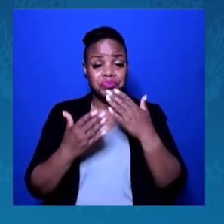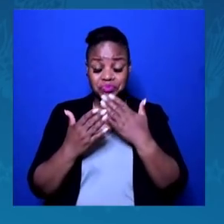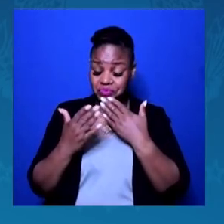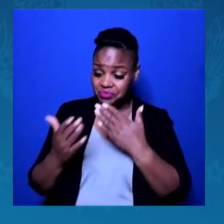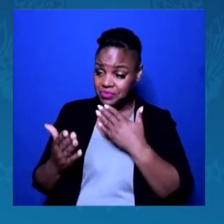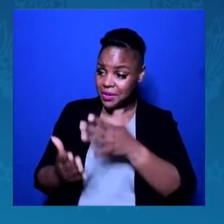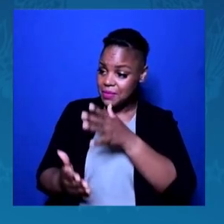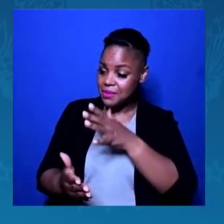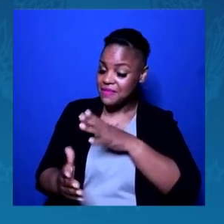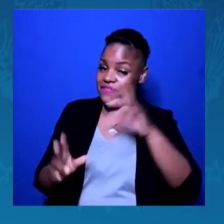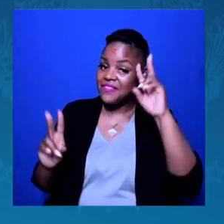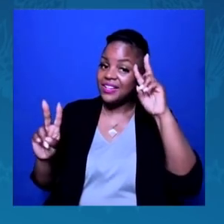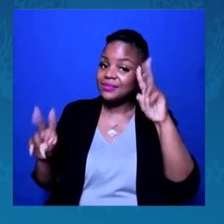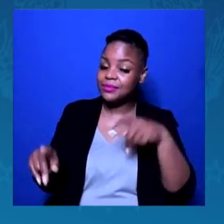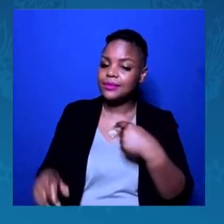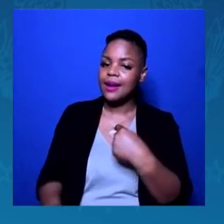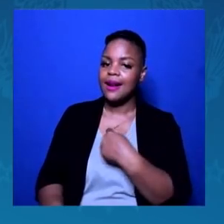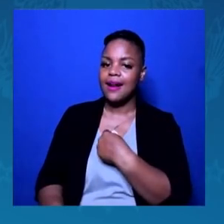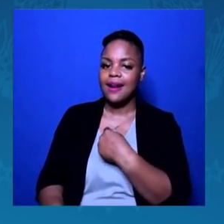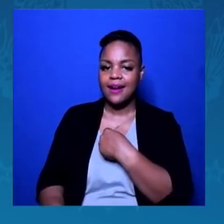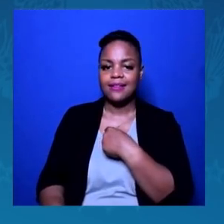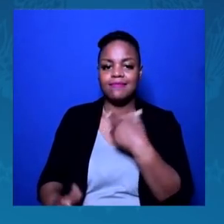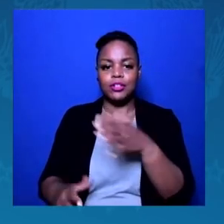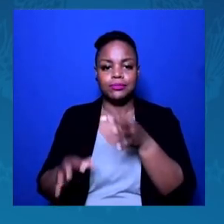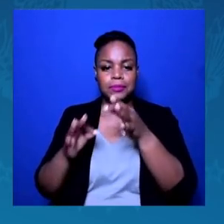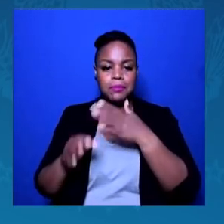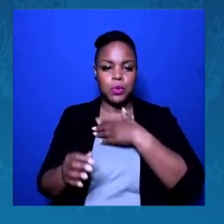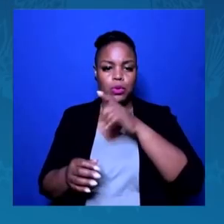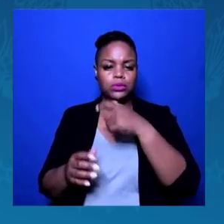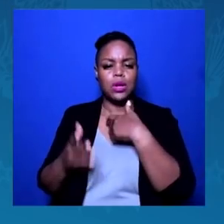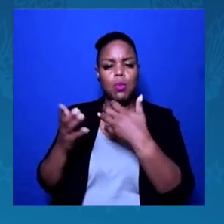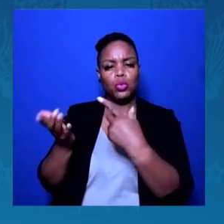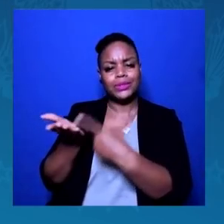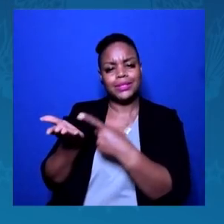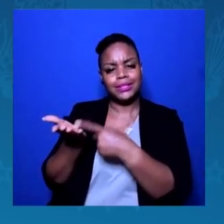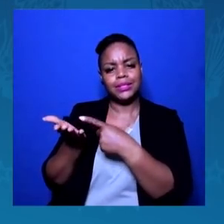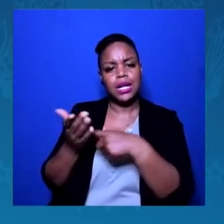incident that delayed your travel here. Do you have any sense of who was behind that?